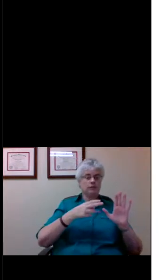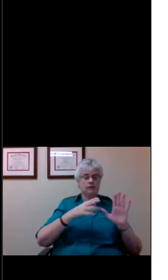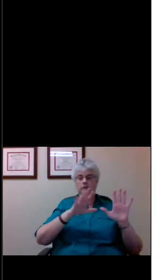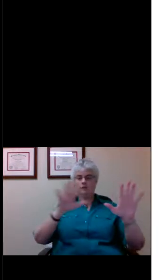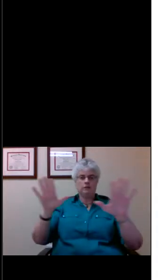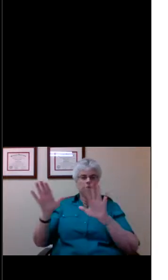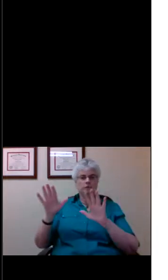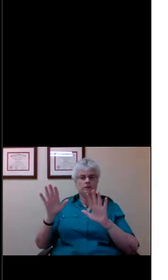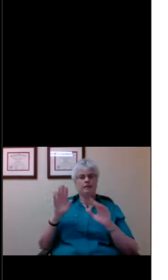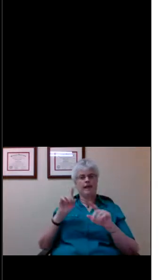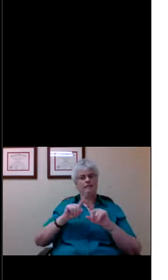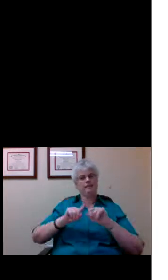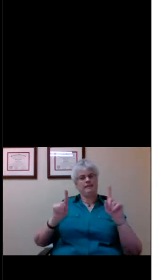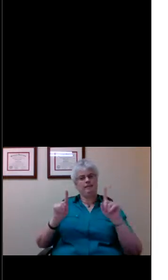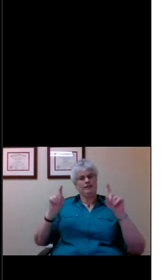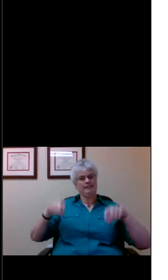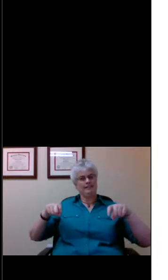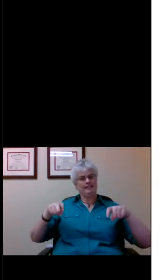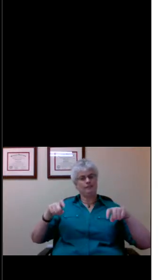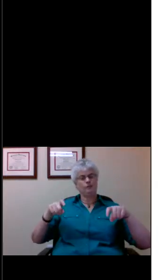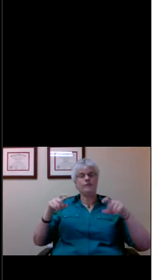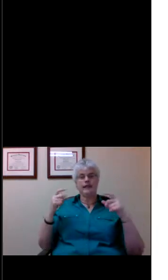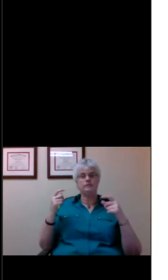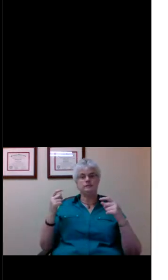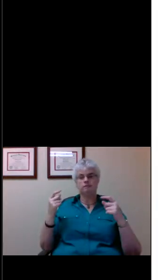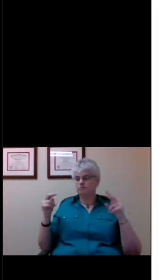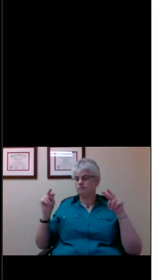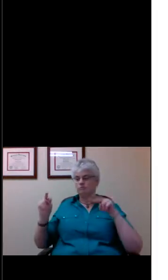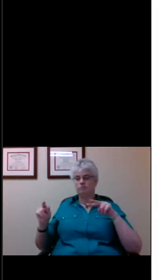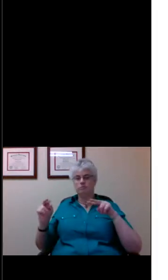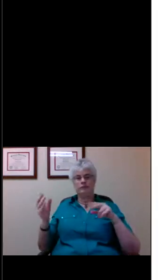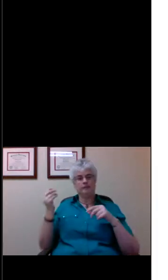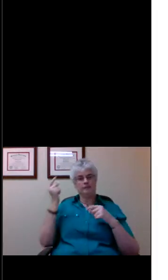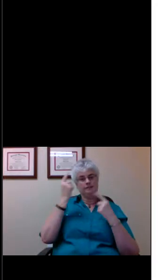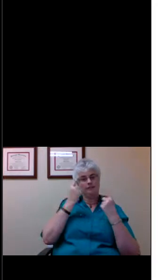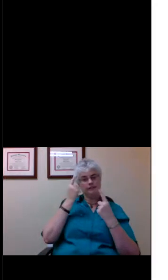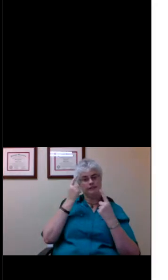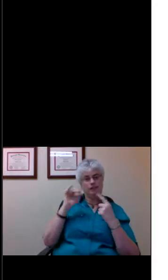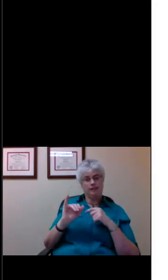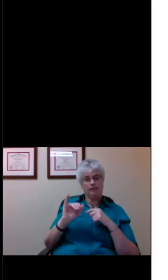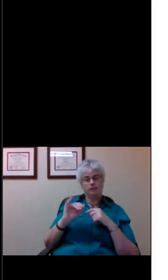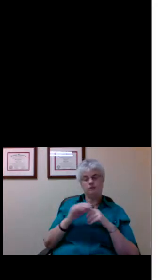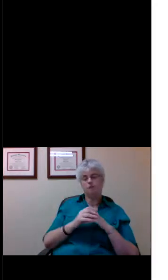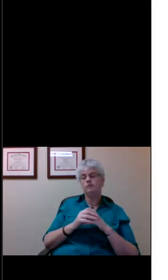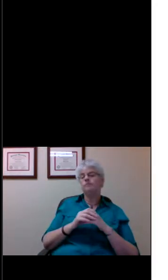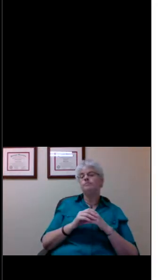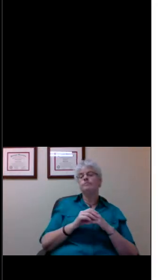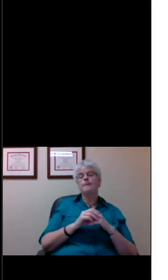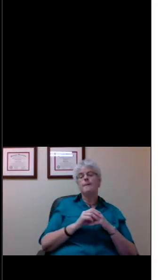as well. And differences between Deaf people, Hard-of-Hearing people in different needs that they had so they were able to take all those things into